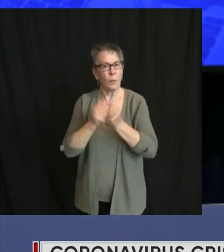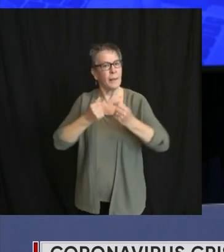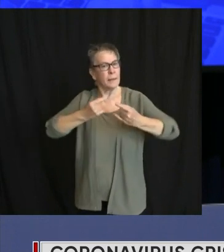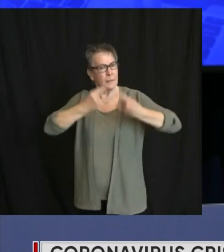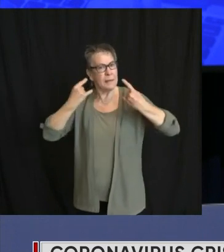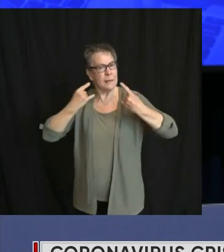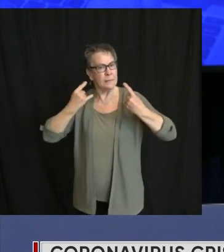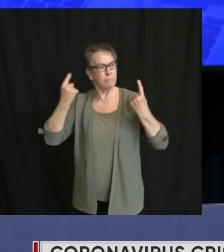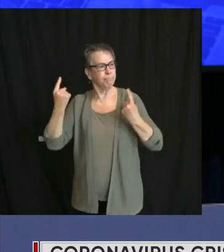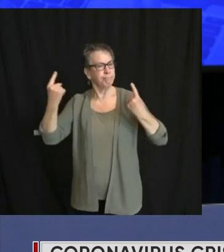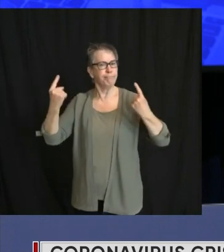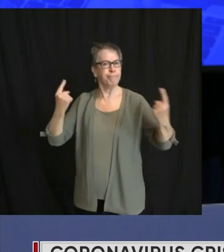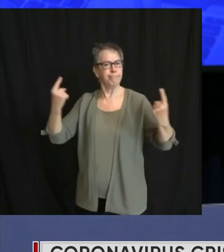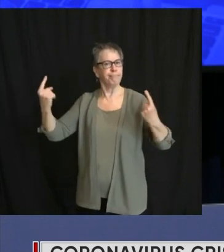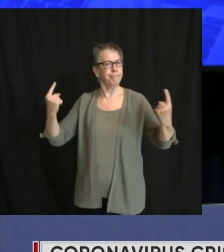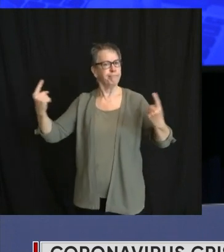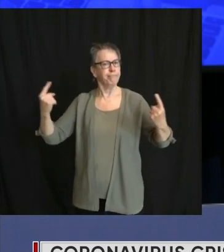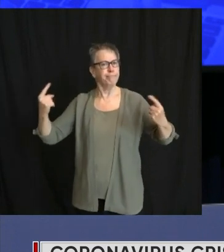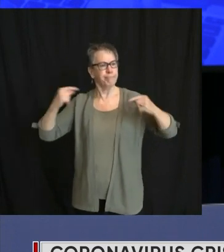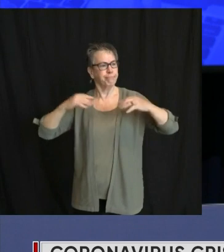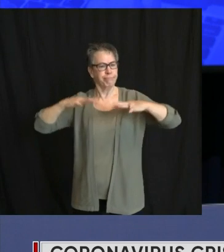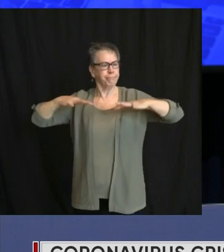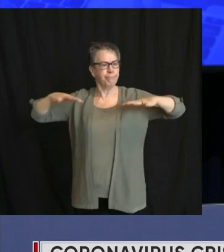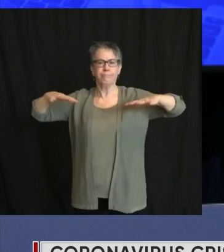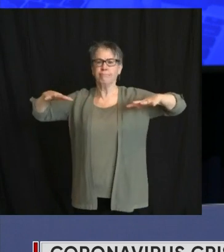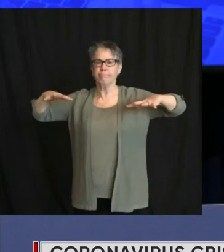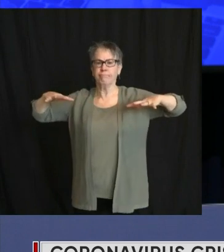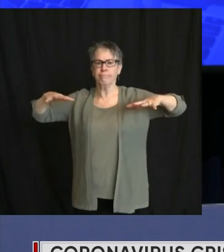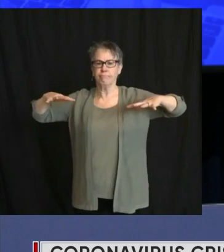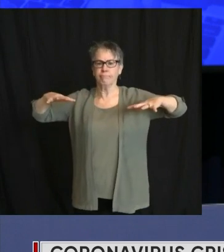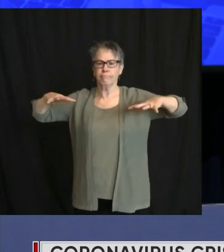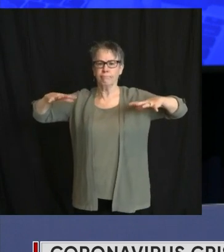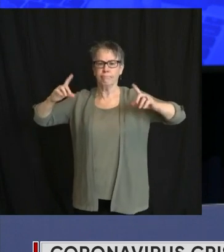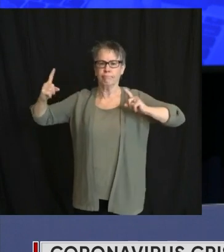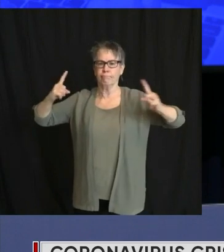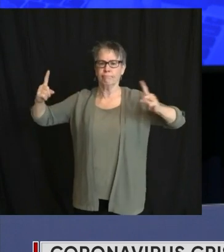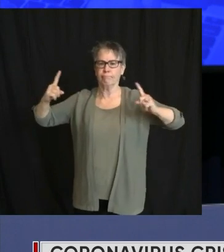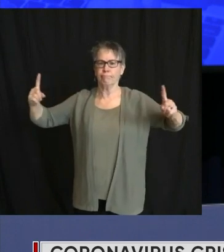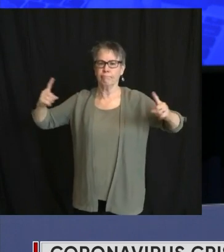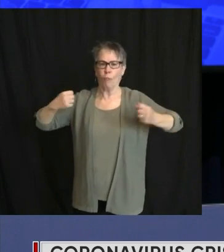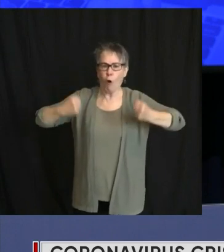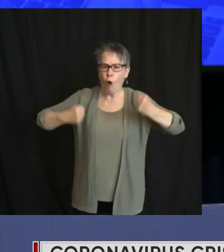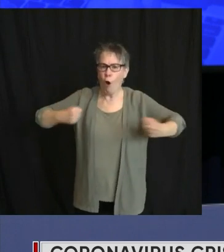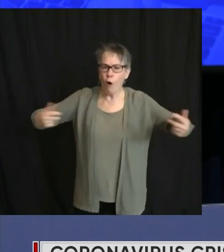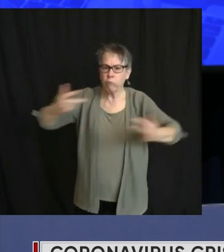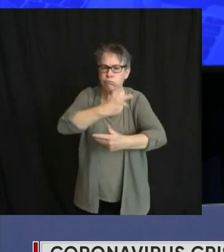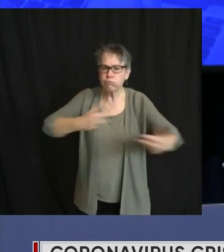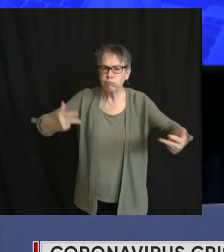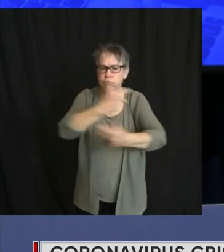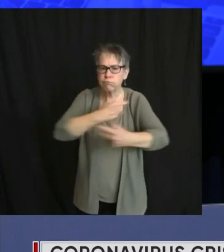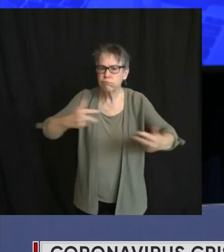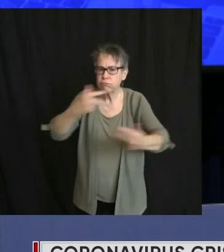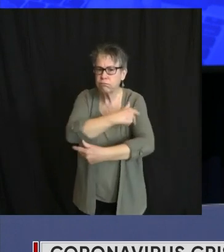HAS BOOTS ON THE GROUND LIKE YESTERDAY, WE HAVE TO MAKE DECISIONS ON HOW TO ENGAGE WITH